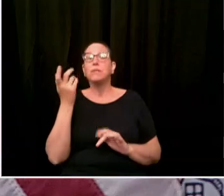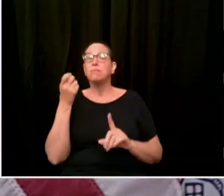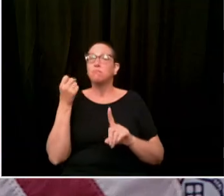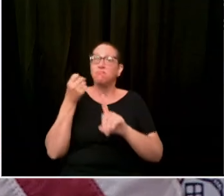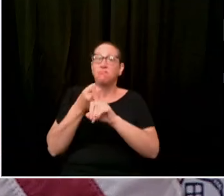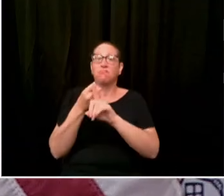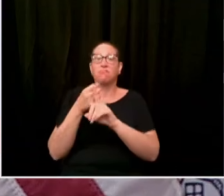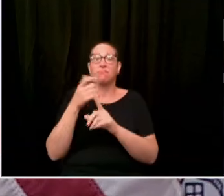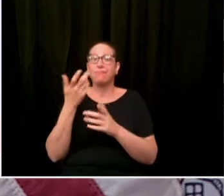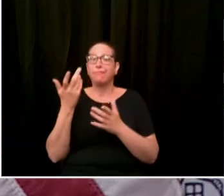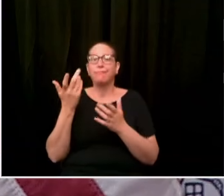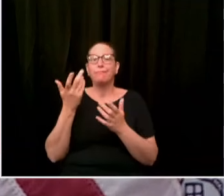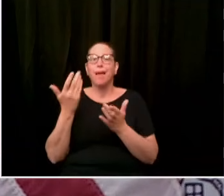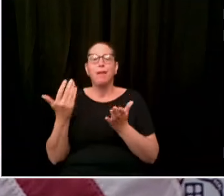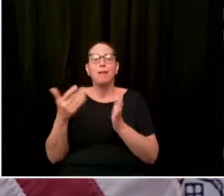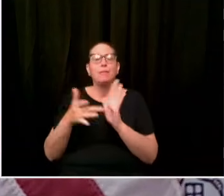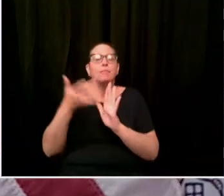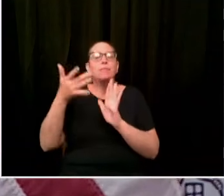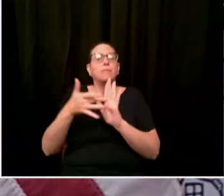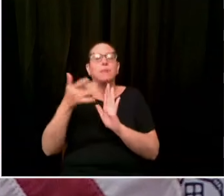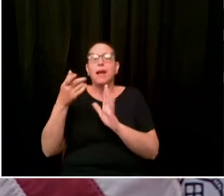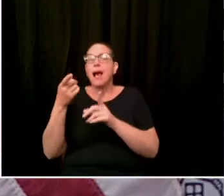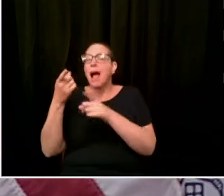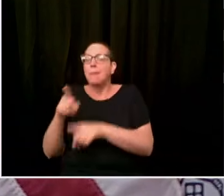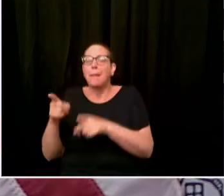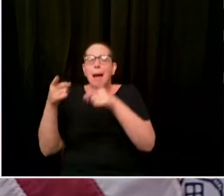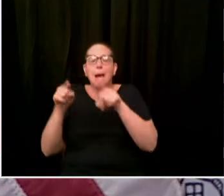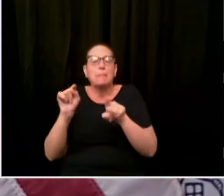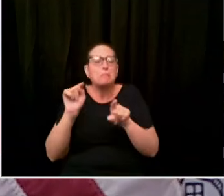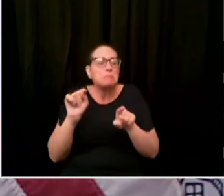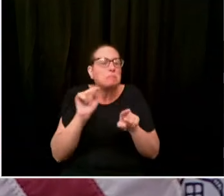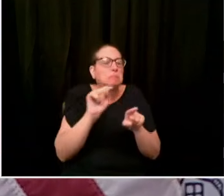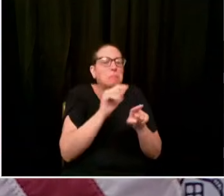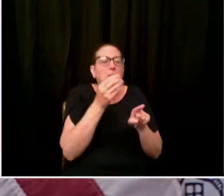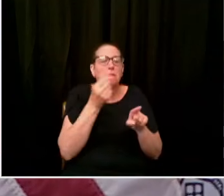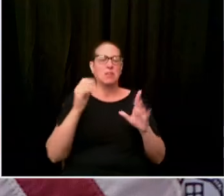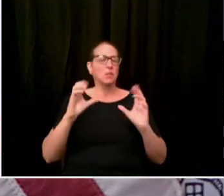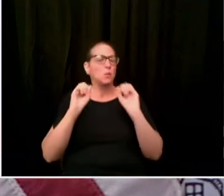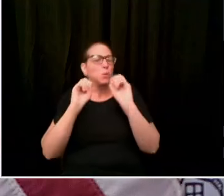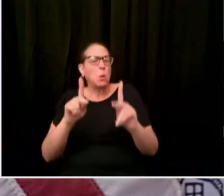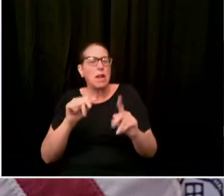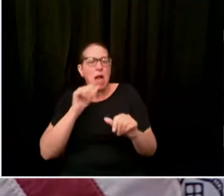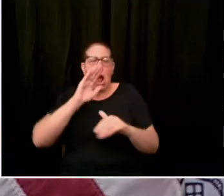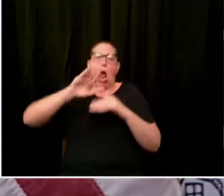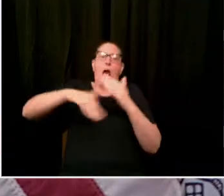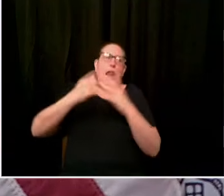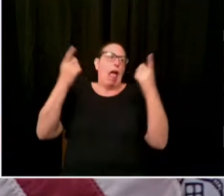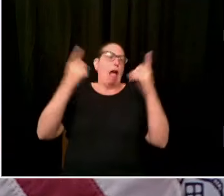ANYTHING. IF WE HAVE SPORADIC PROBLEMS, THAT'S ONE THING. IF WE HAVE CONSISTENT